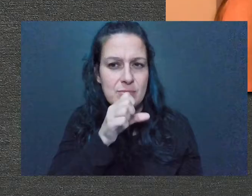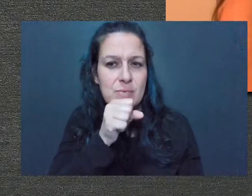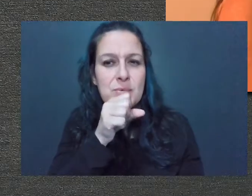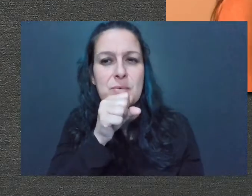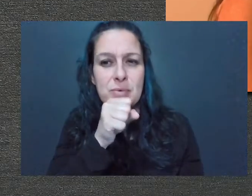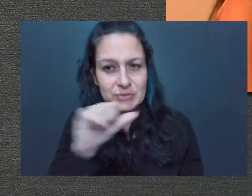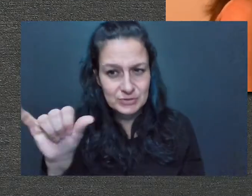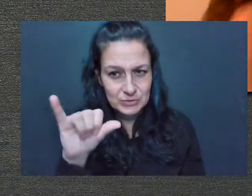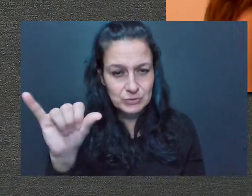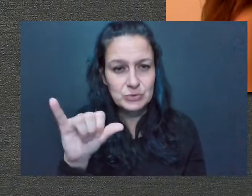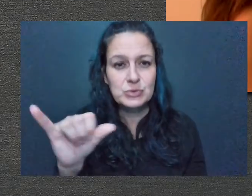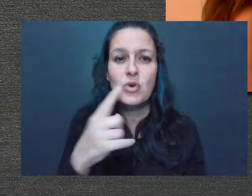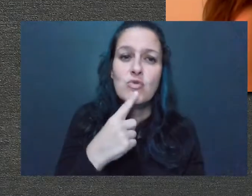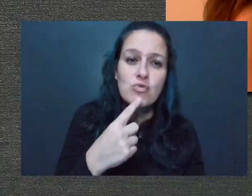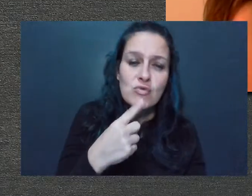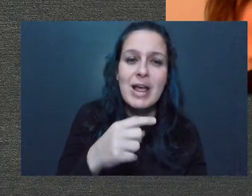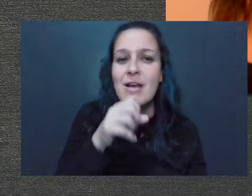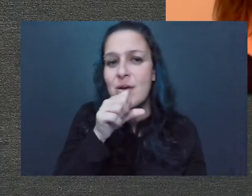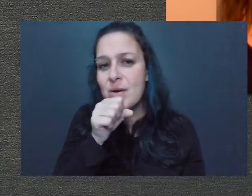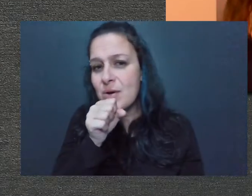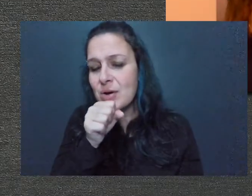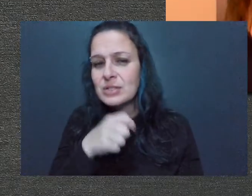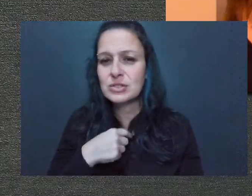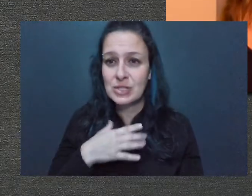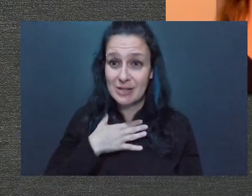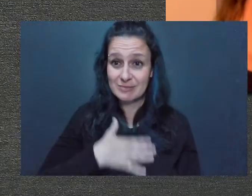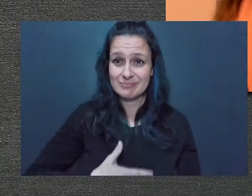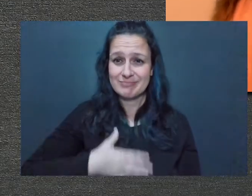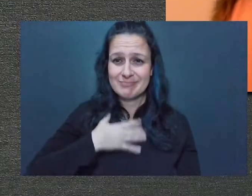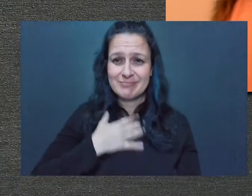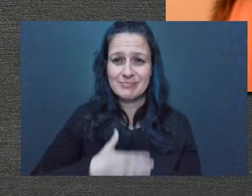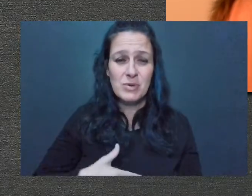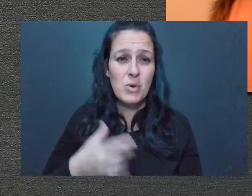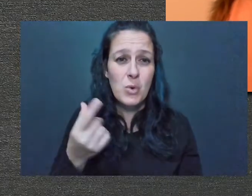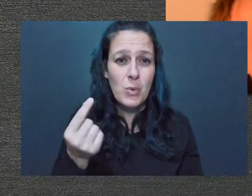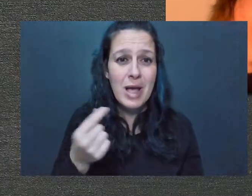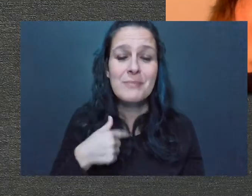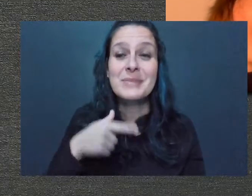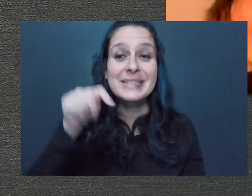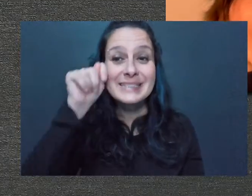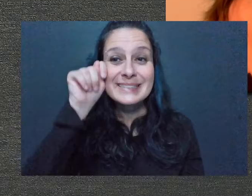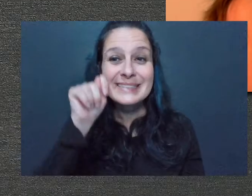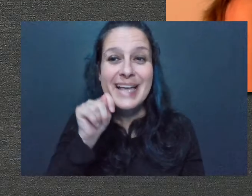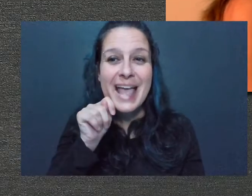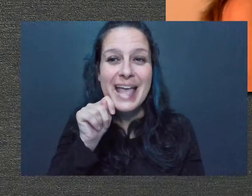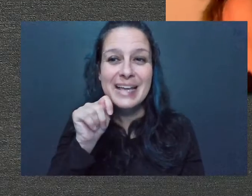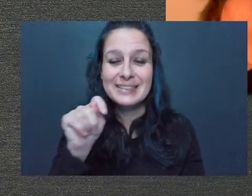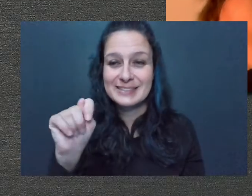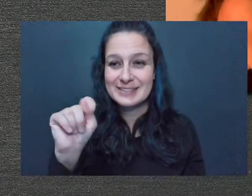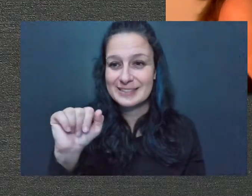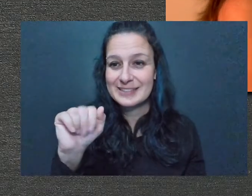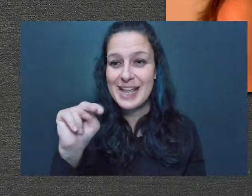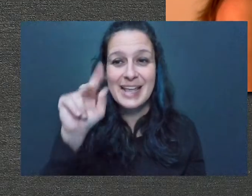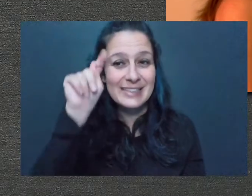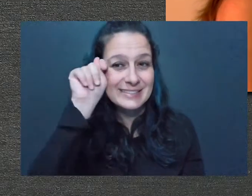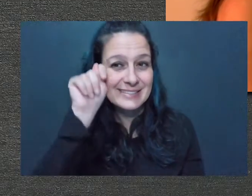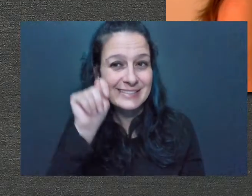Orangeness in that color too. Yes. And I see tan. [Communication Device] Tan. There is tan.